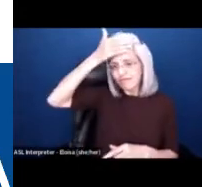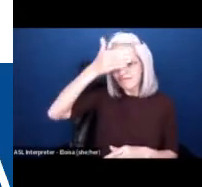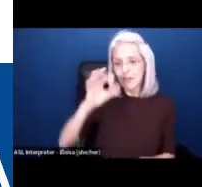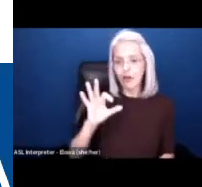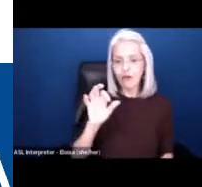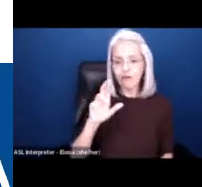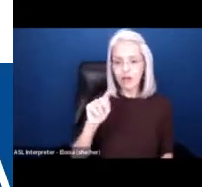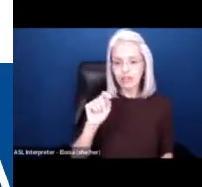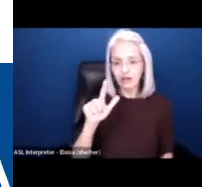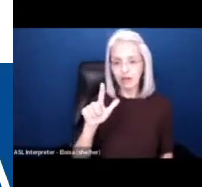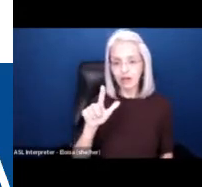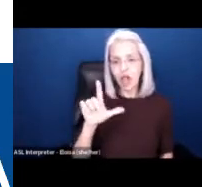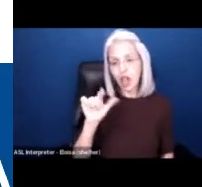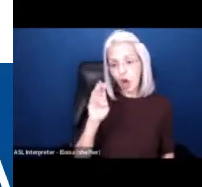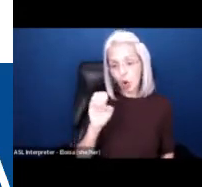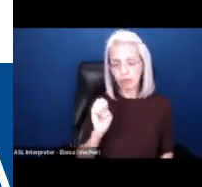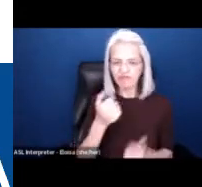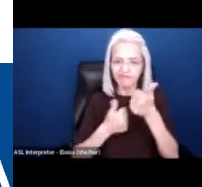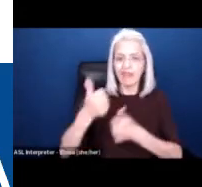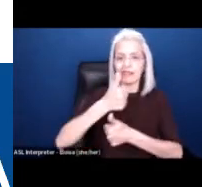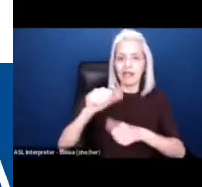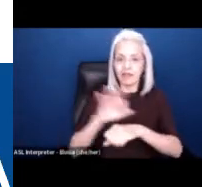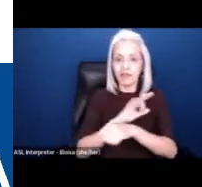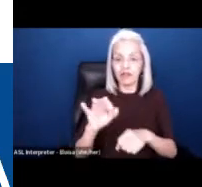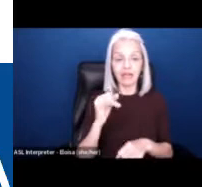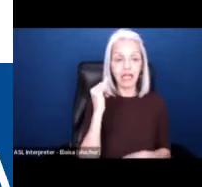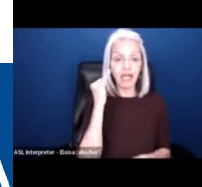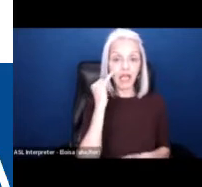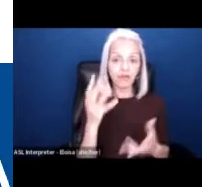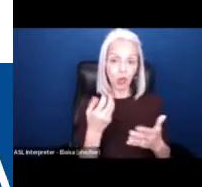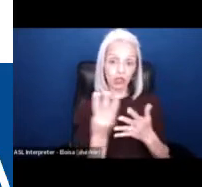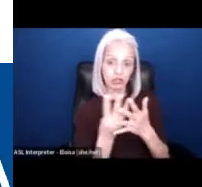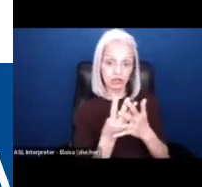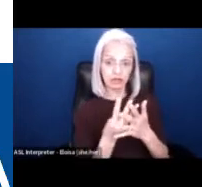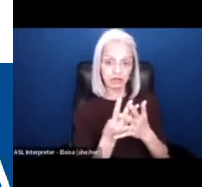functions. If you're going to screen for it, you need to remind folks of ways that might